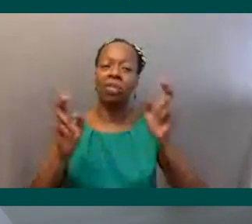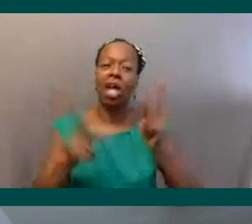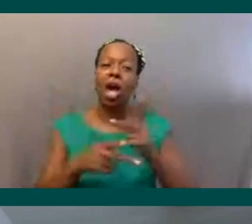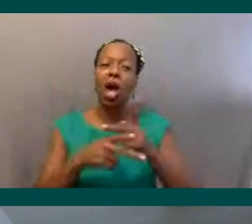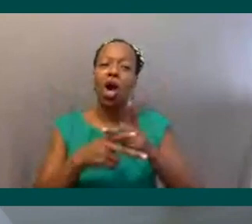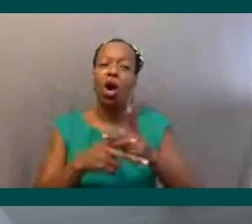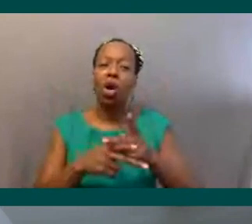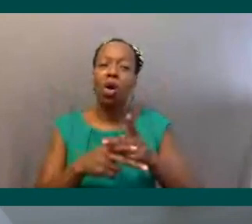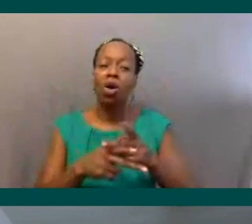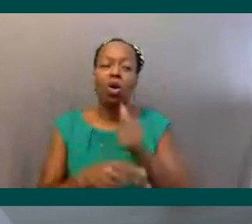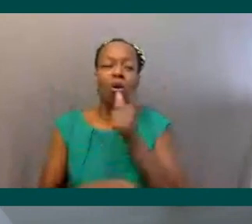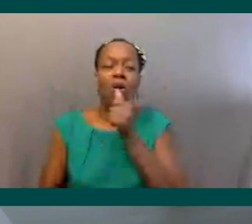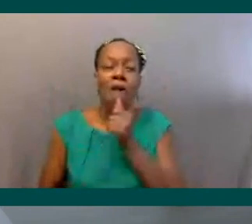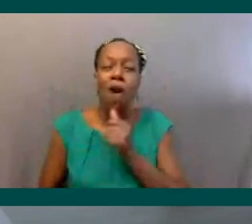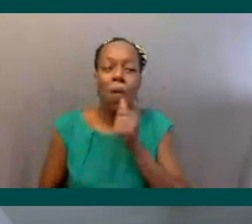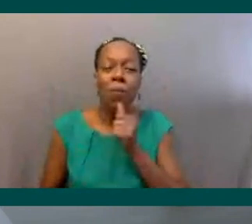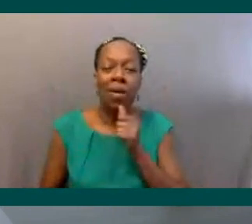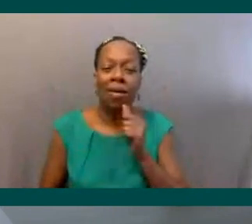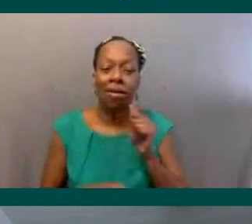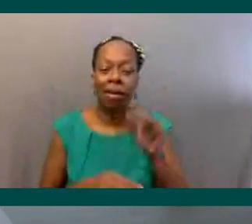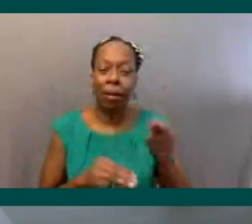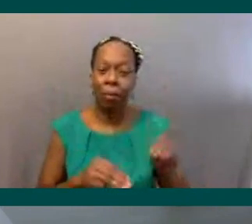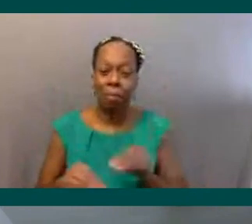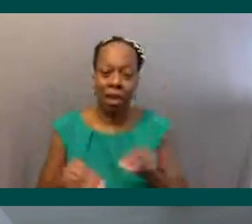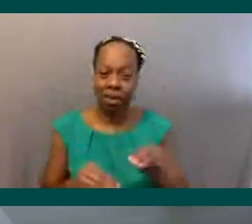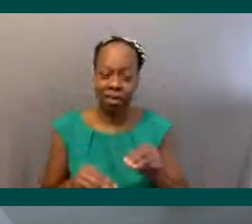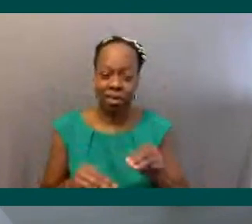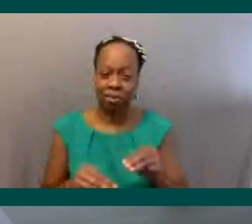or to have some movements during gait